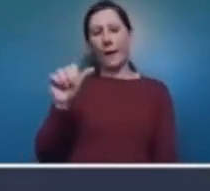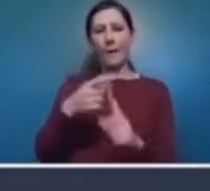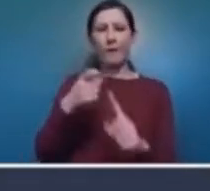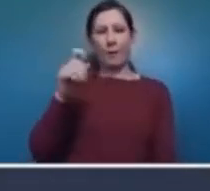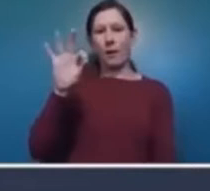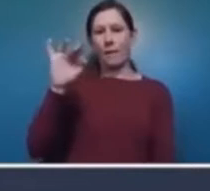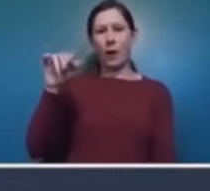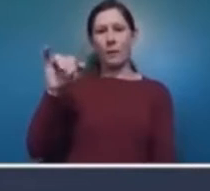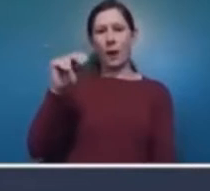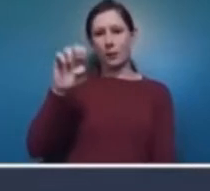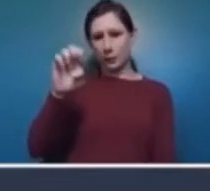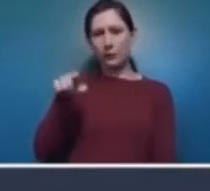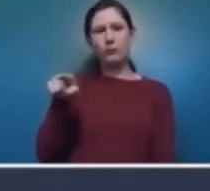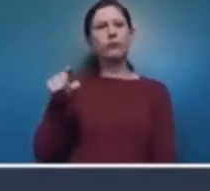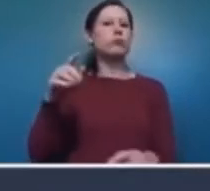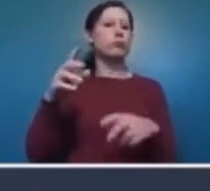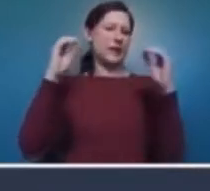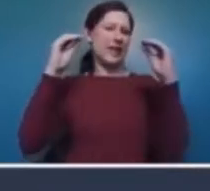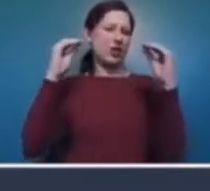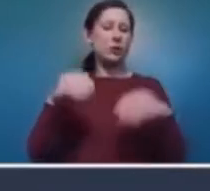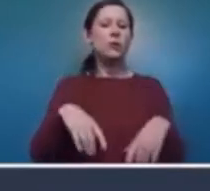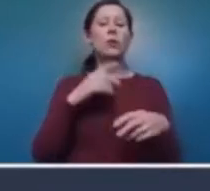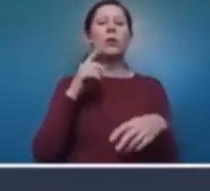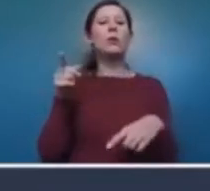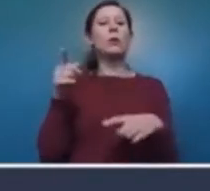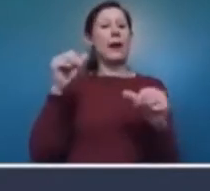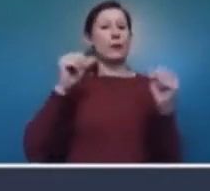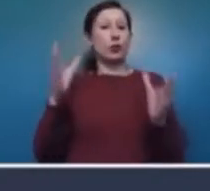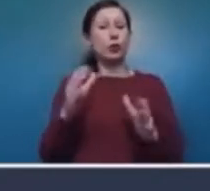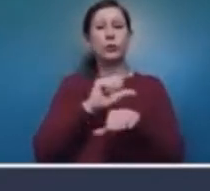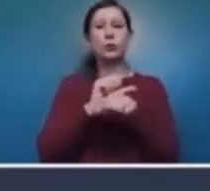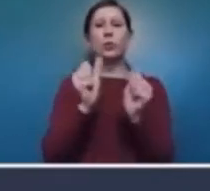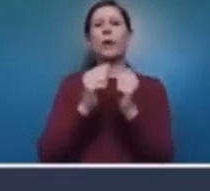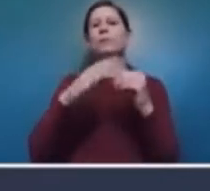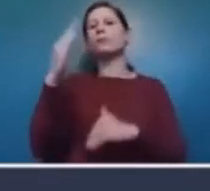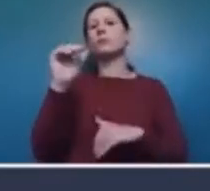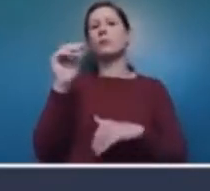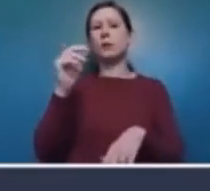Fontbonne University. as an actor, he has performed with over a dozen local professional companies including the